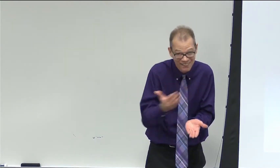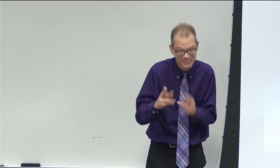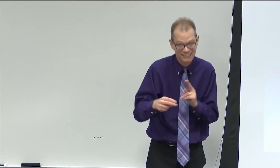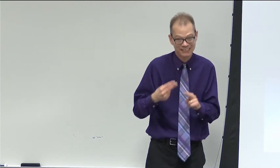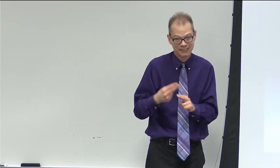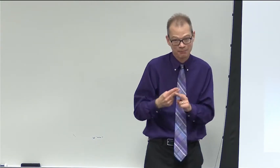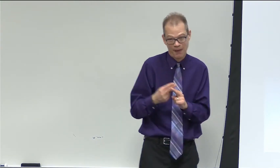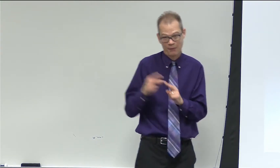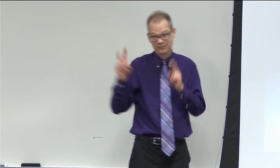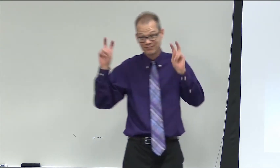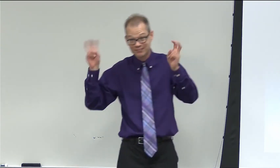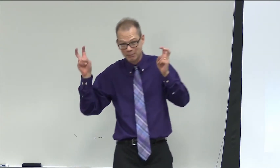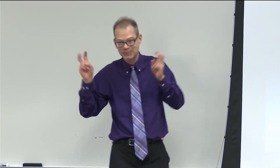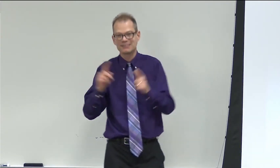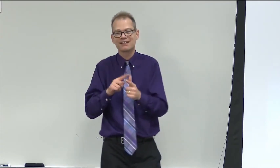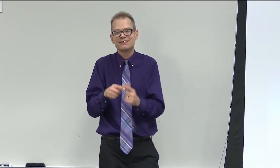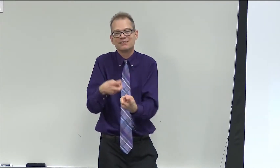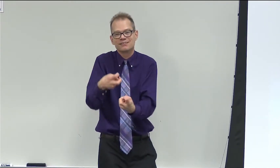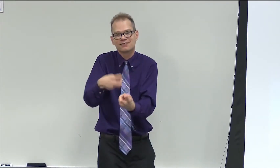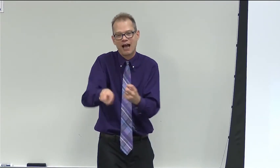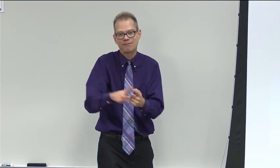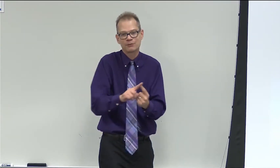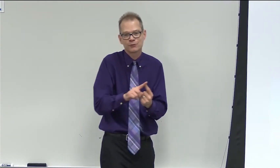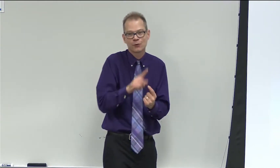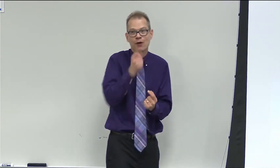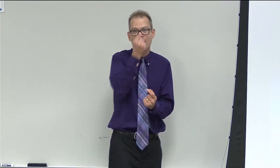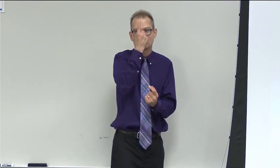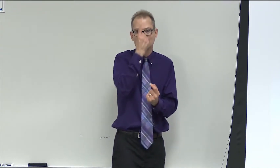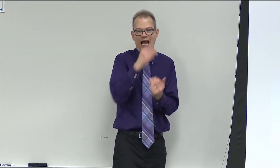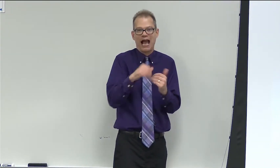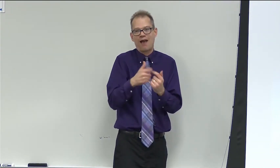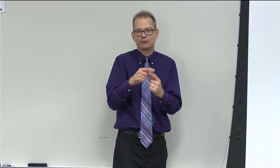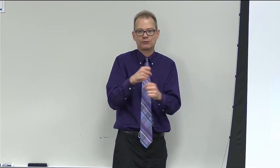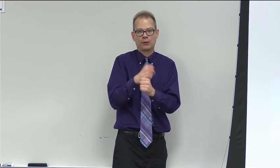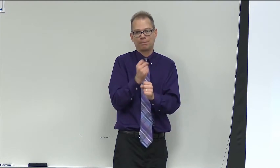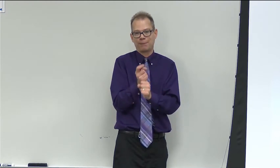if you do not know anything about a certain topic, then it's very difficult to understand